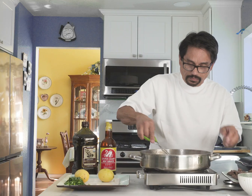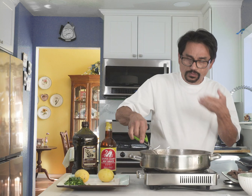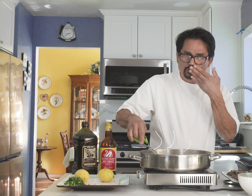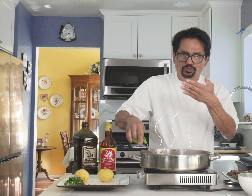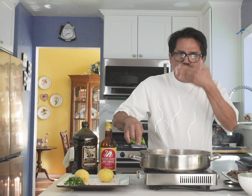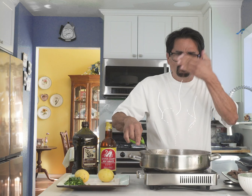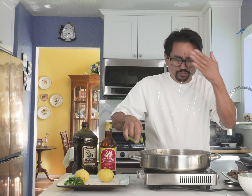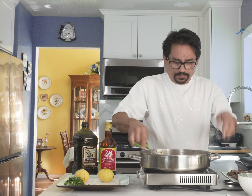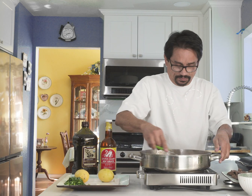Smells good!